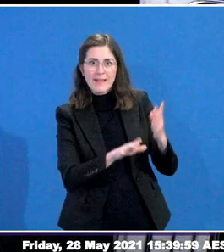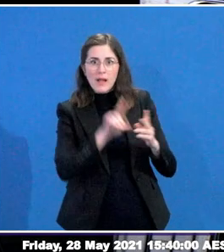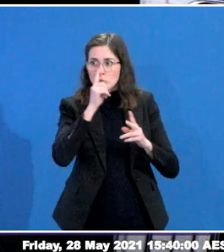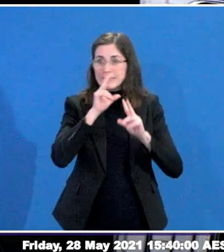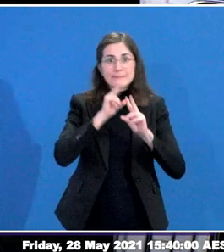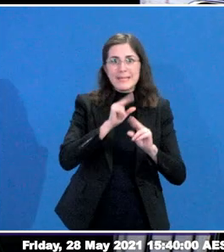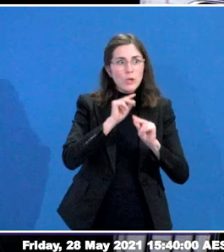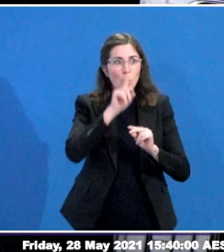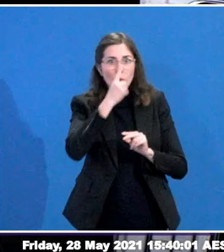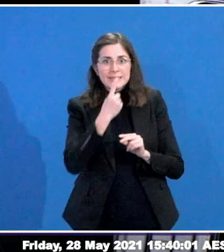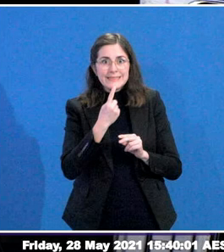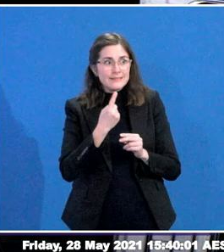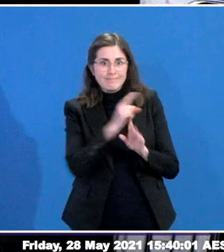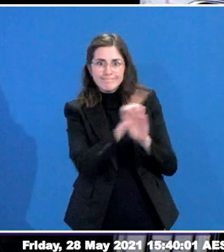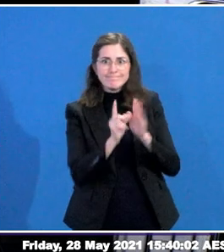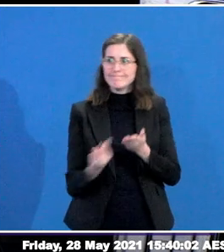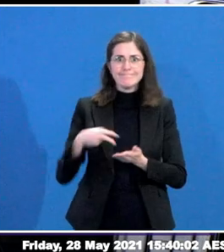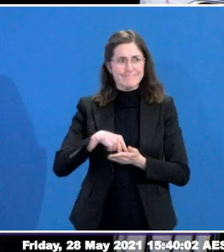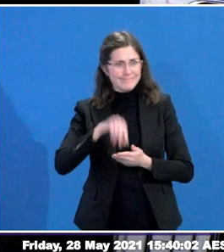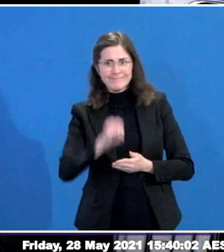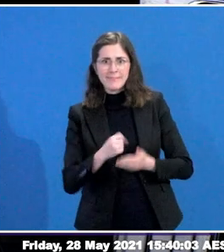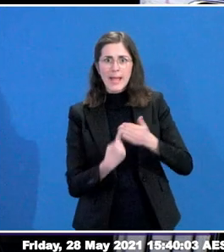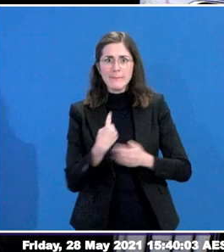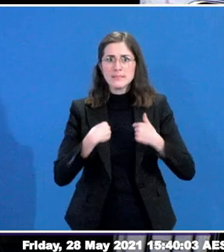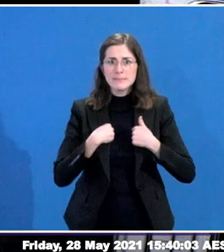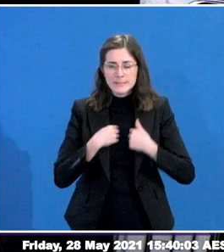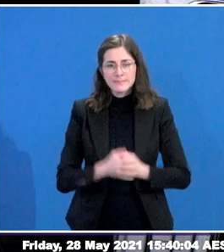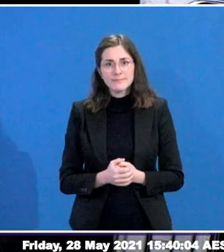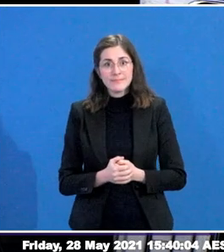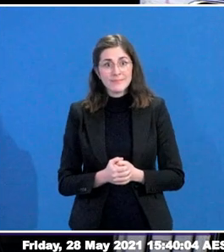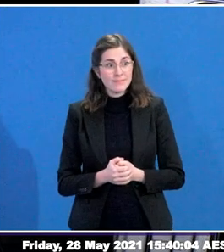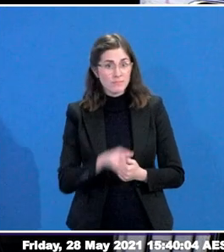If an alleged victim cannot give admissible evidence, a prosecution